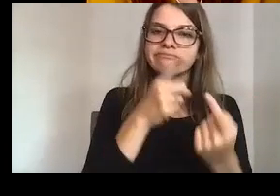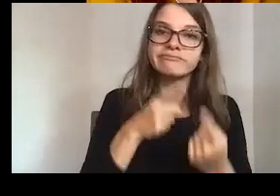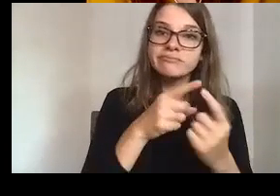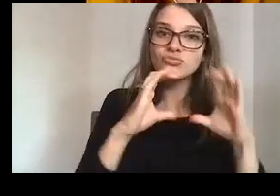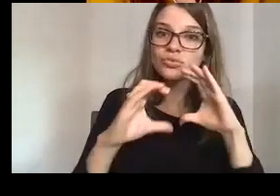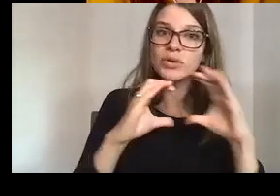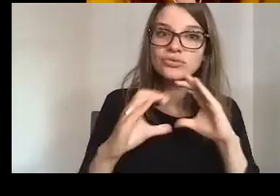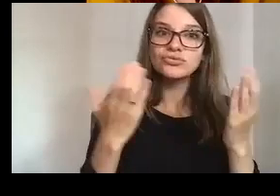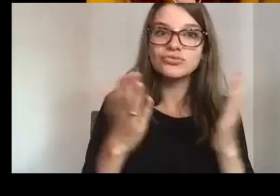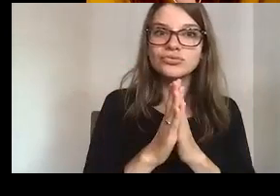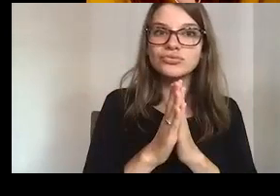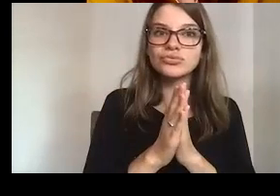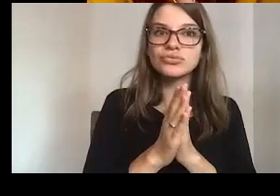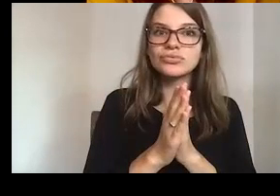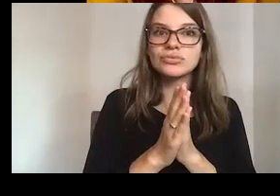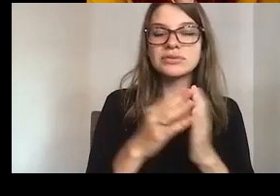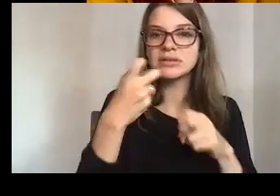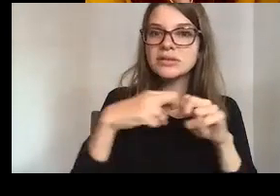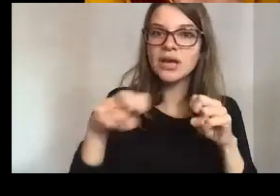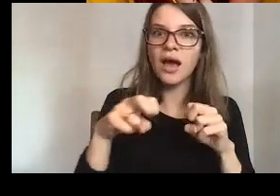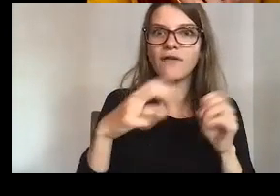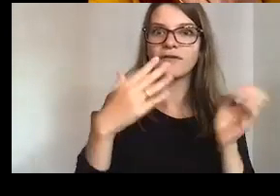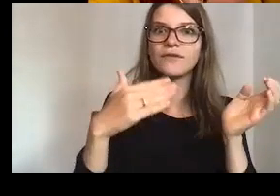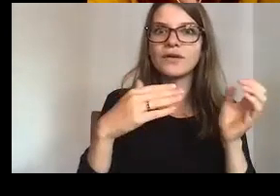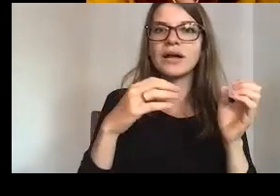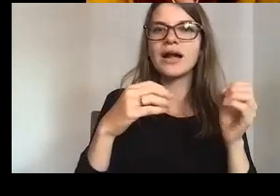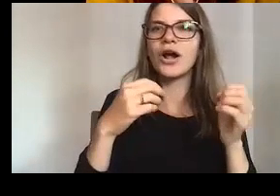you know this person noted it's hard to get a provider a good visual if there's something you